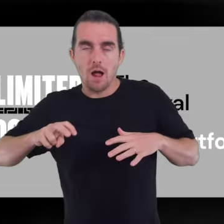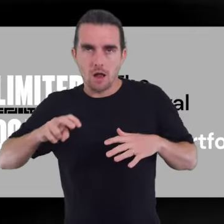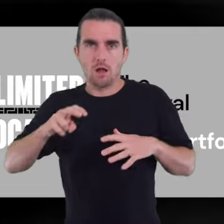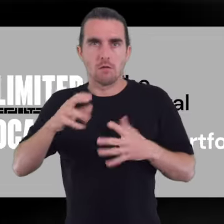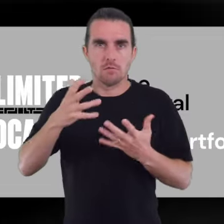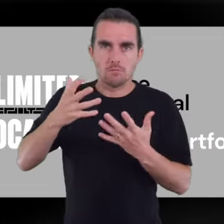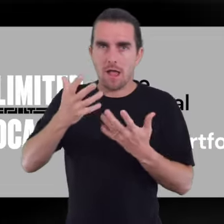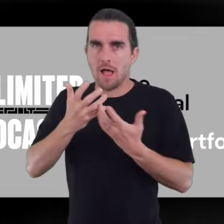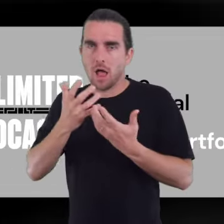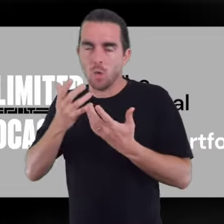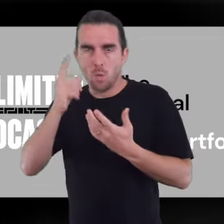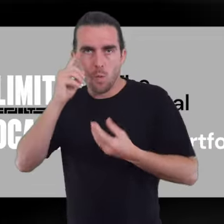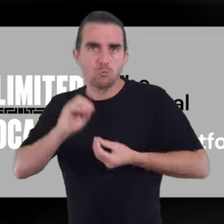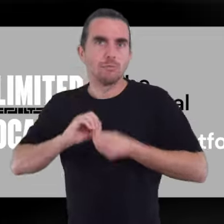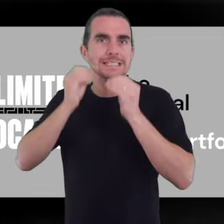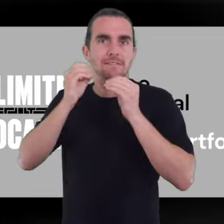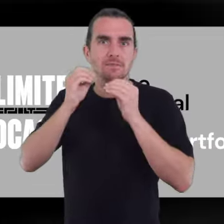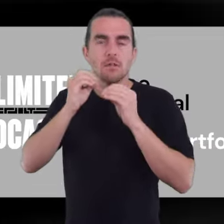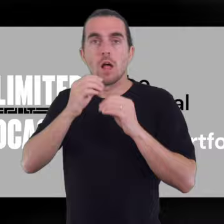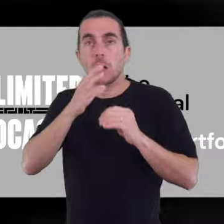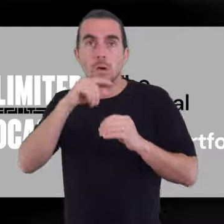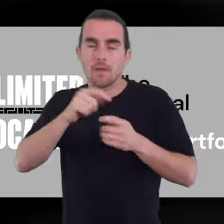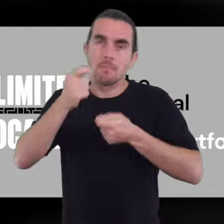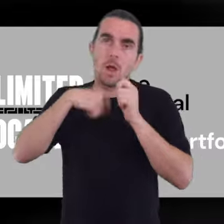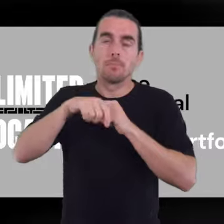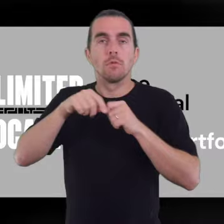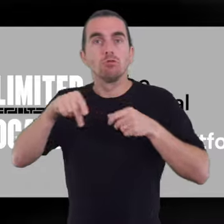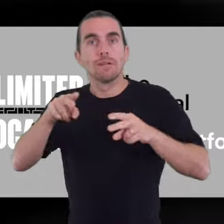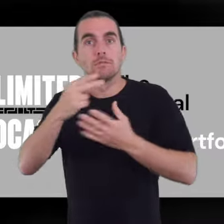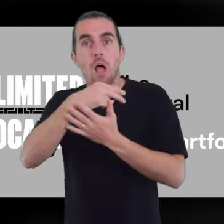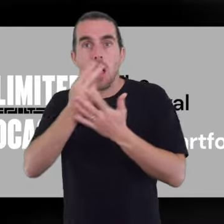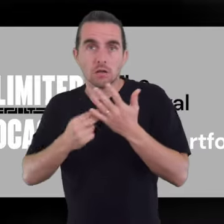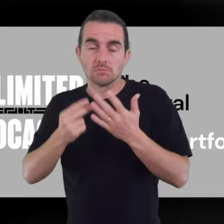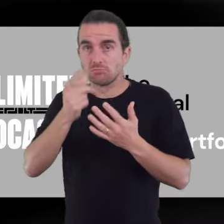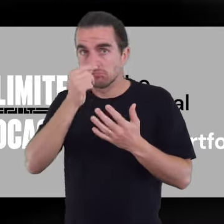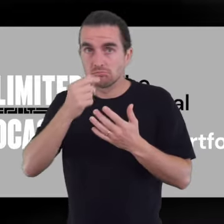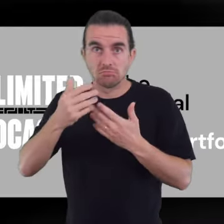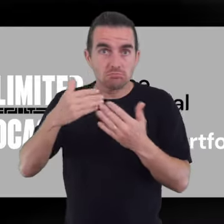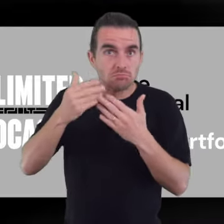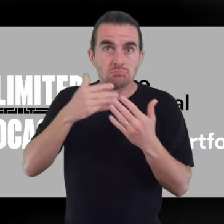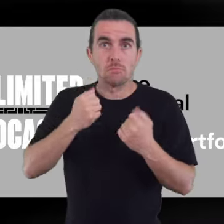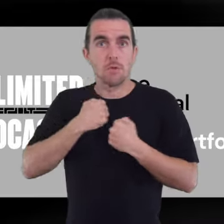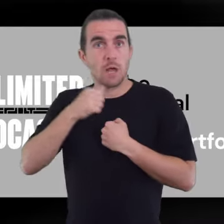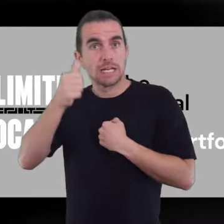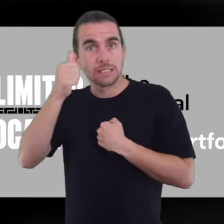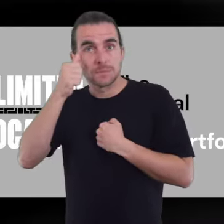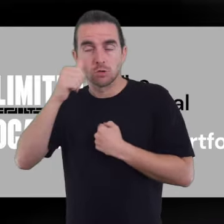and use them to create street art that could perhaps deal with some of my own experiences of how public space